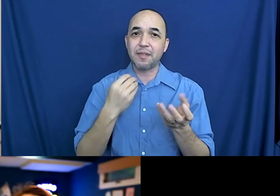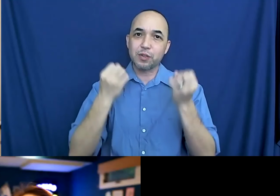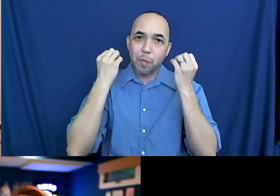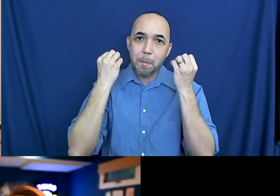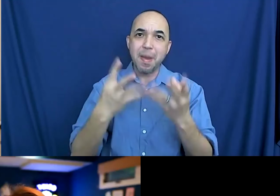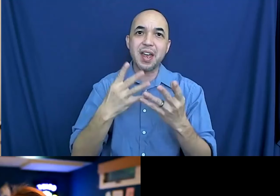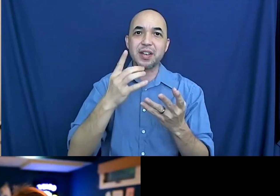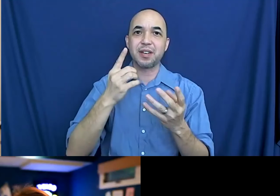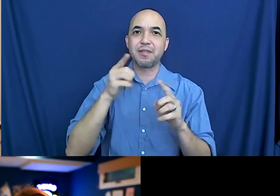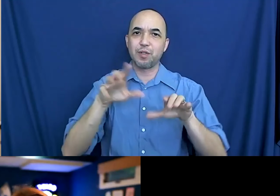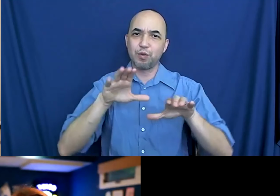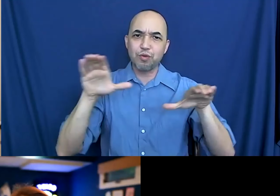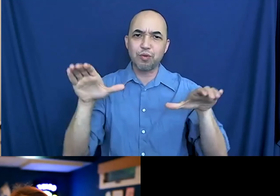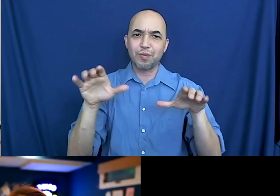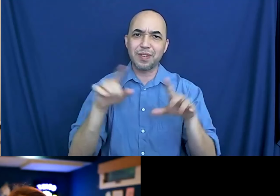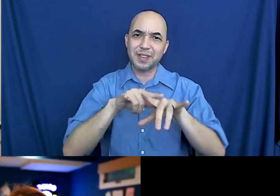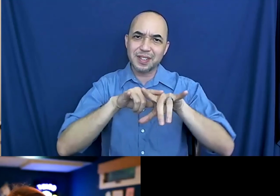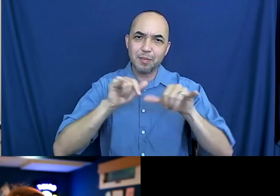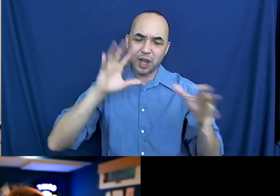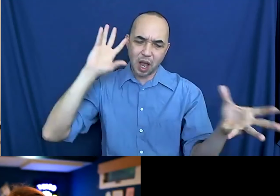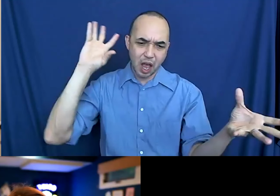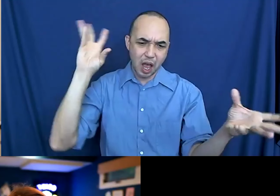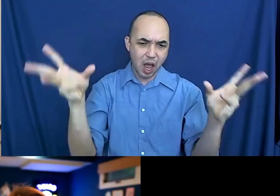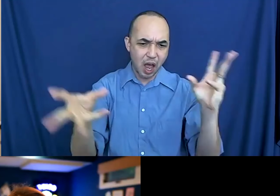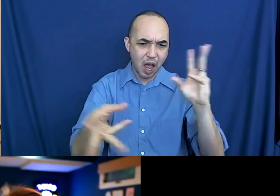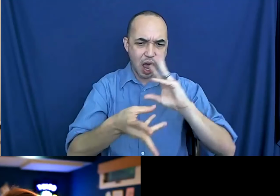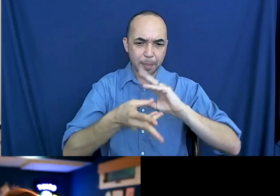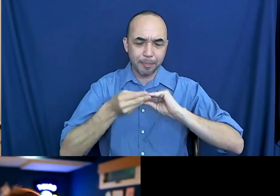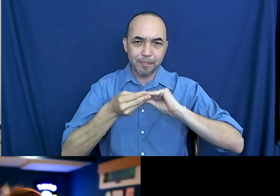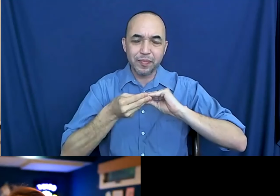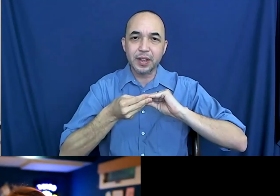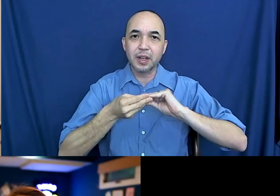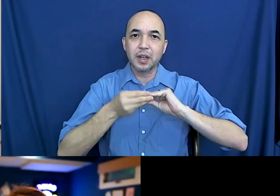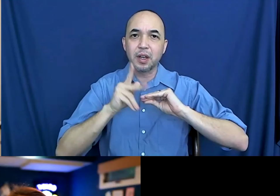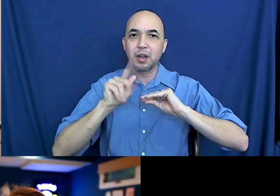DOING IT IN AGGREGATE IS